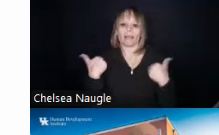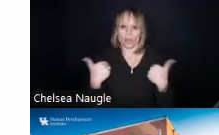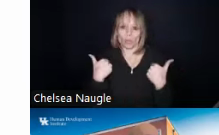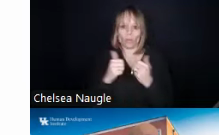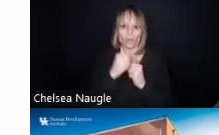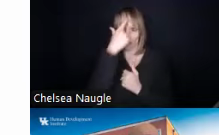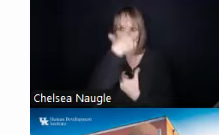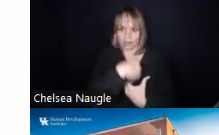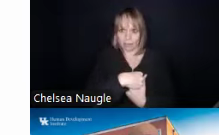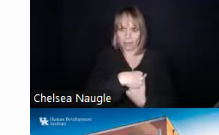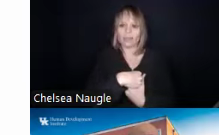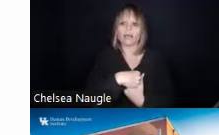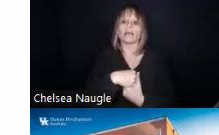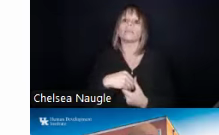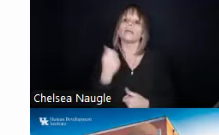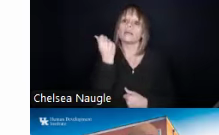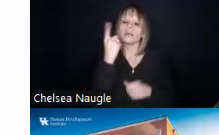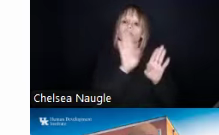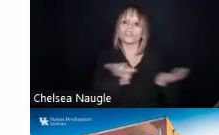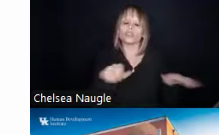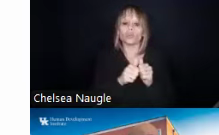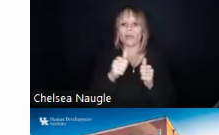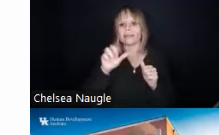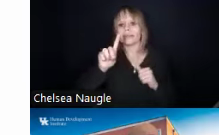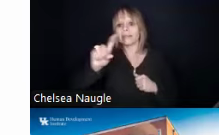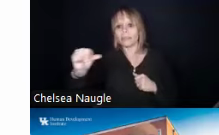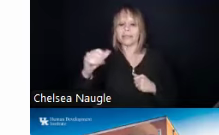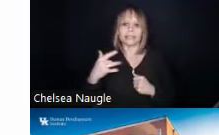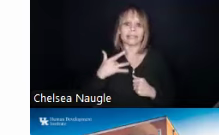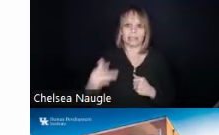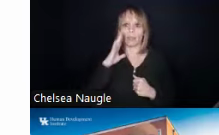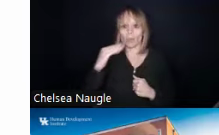you will know too, kids with disabilities often have multi- uh other things going on, comorbidities. They